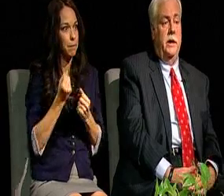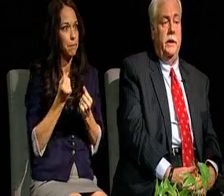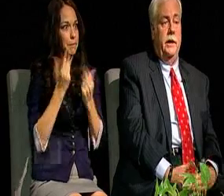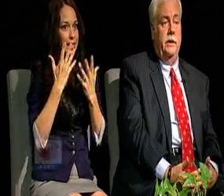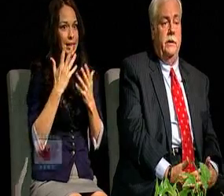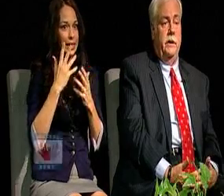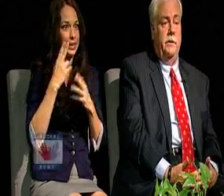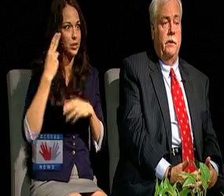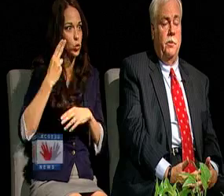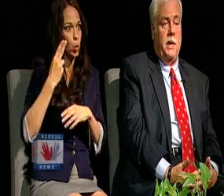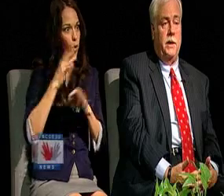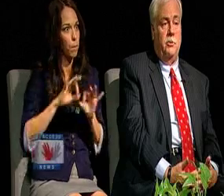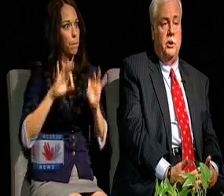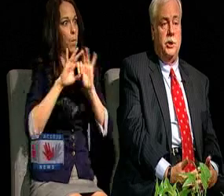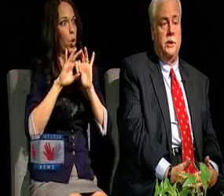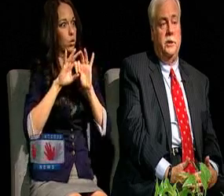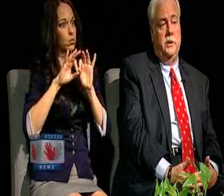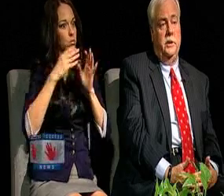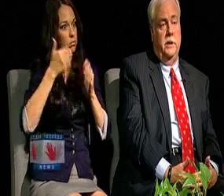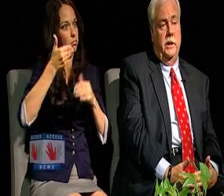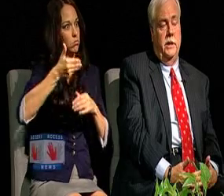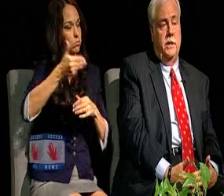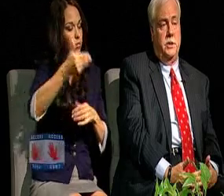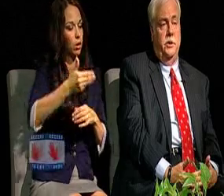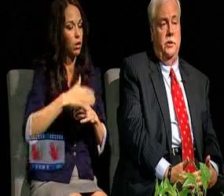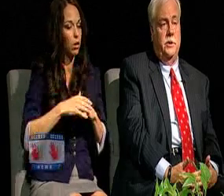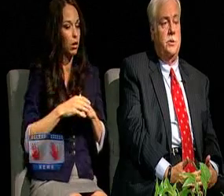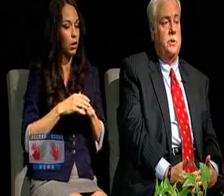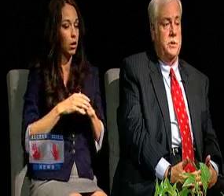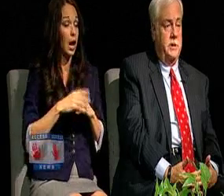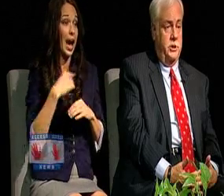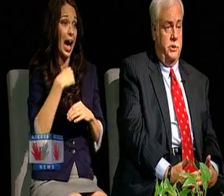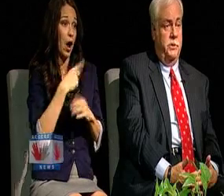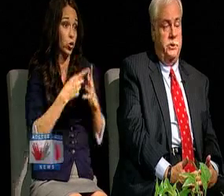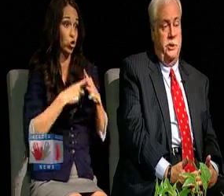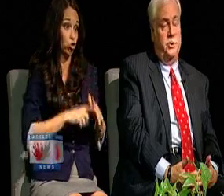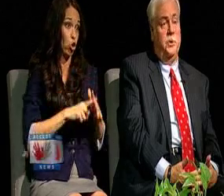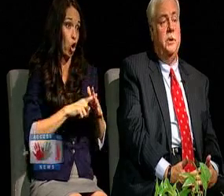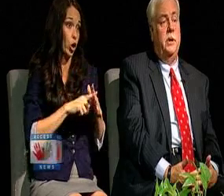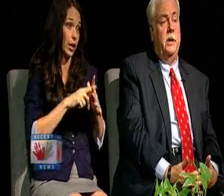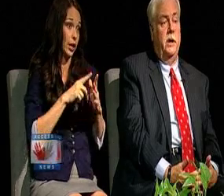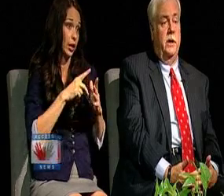And our pilot project has included Search and Seizure,